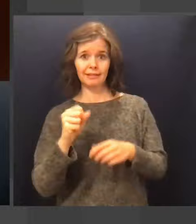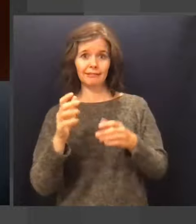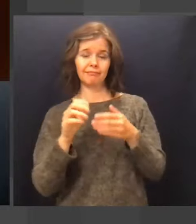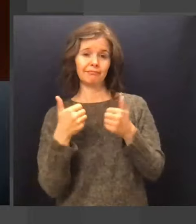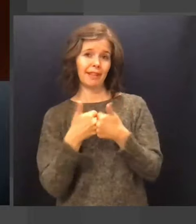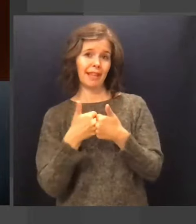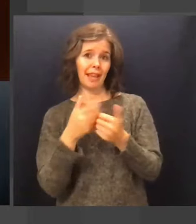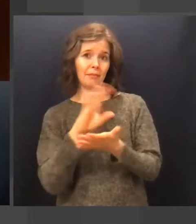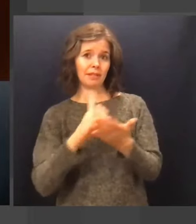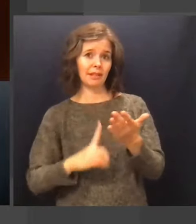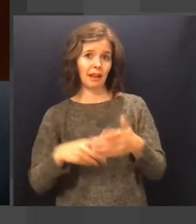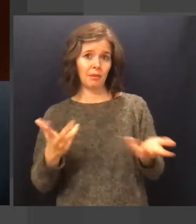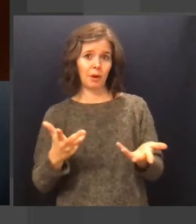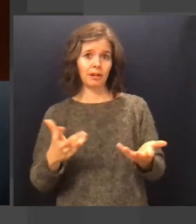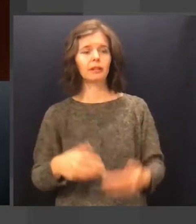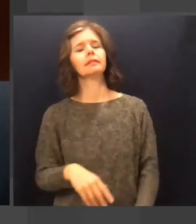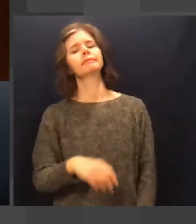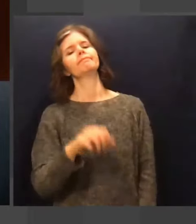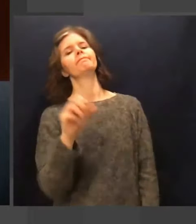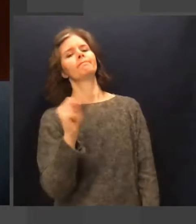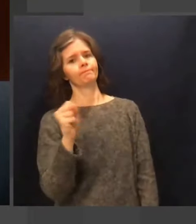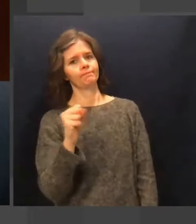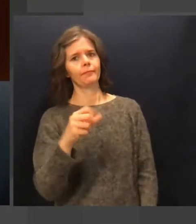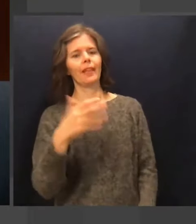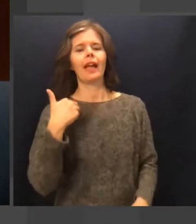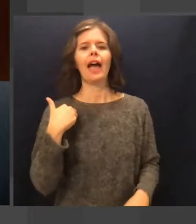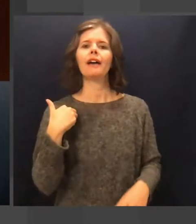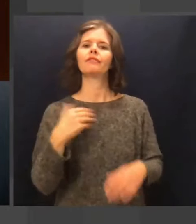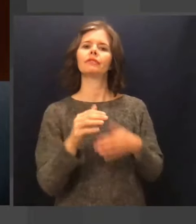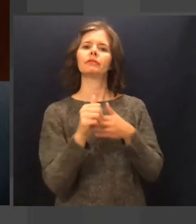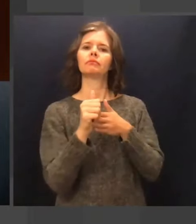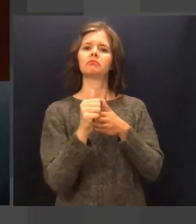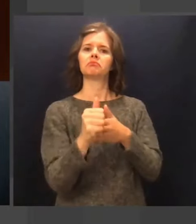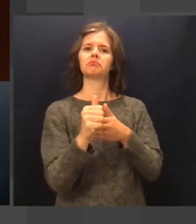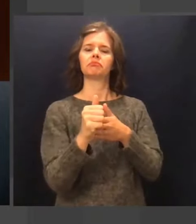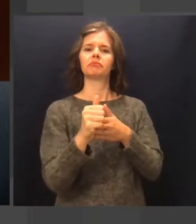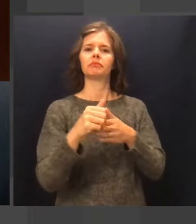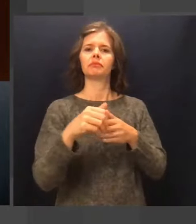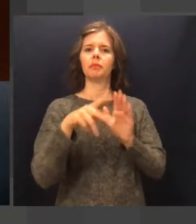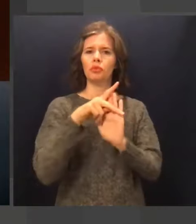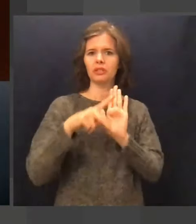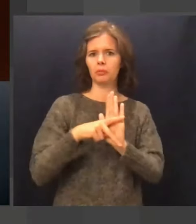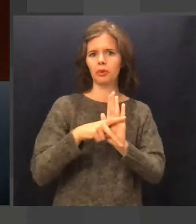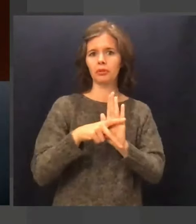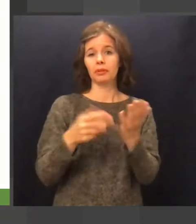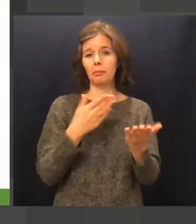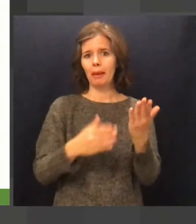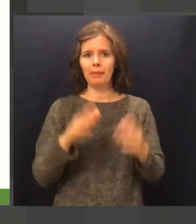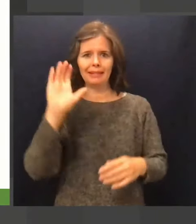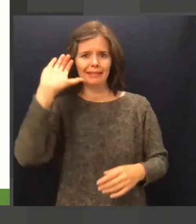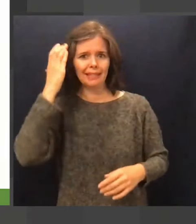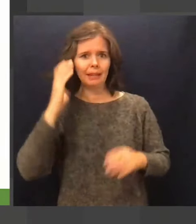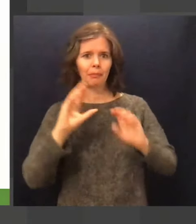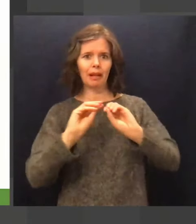ABSOLUTELY. SO ONE OF THE GUIDING PRINCIPLES